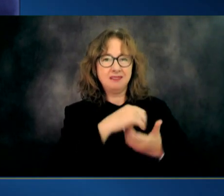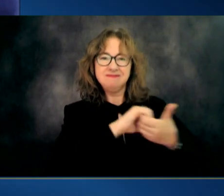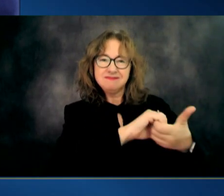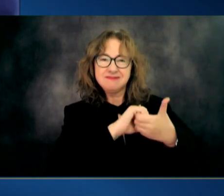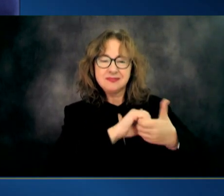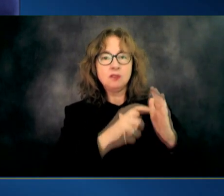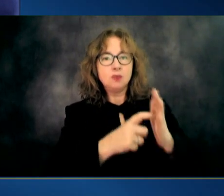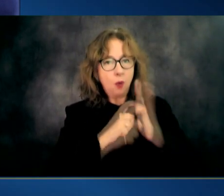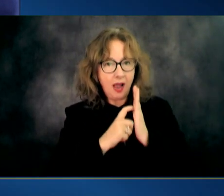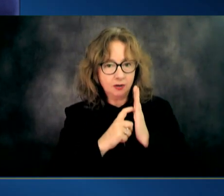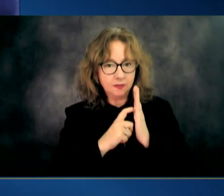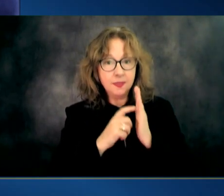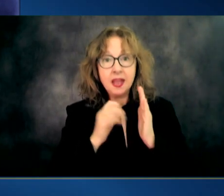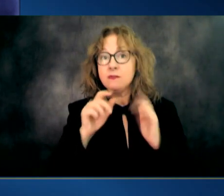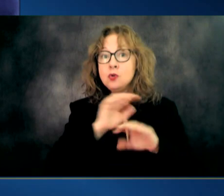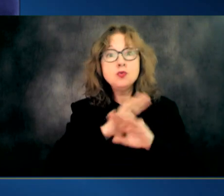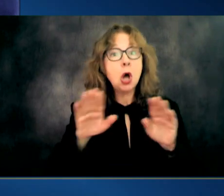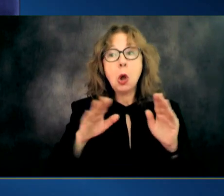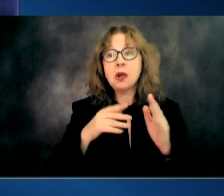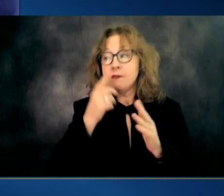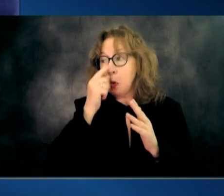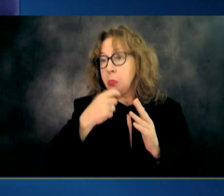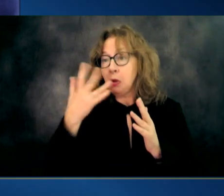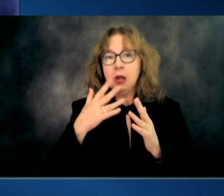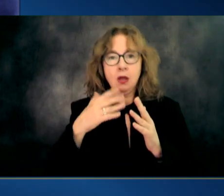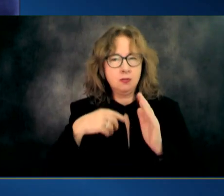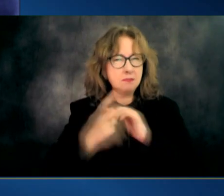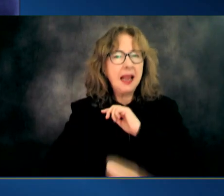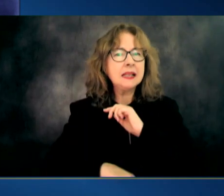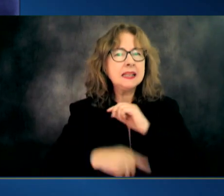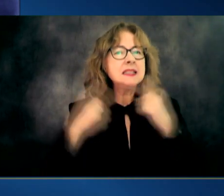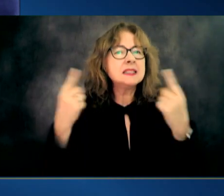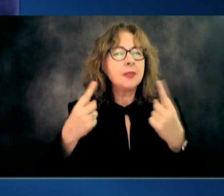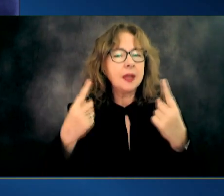don't face those requirements. The best way to make sure the community voice is involved is to